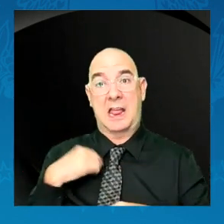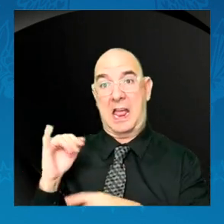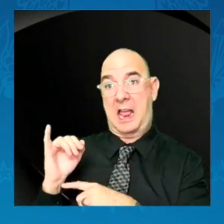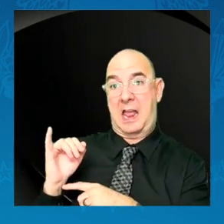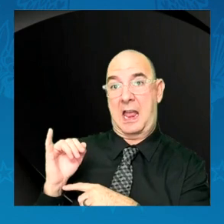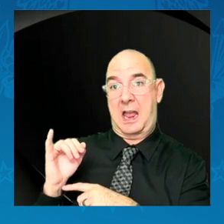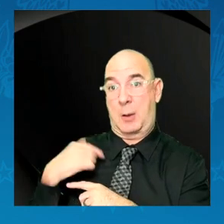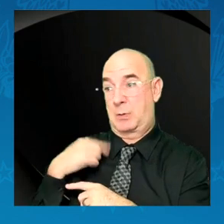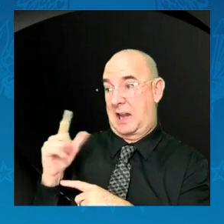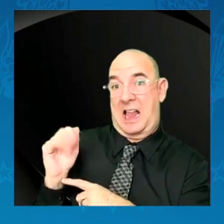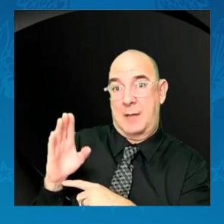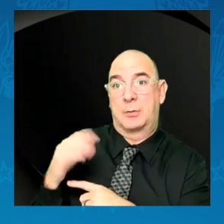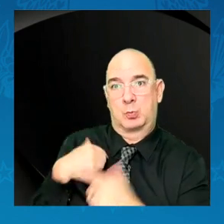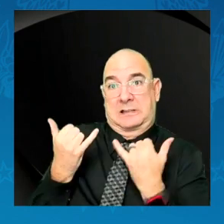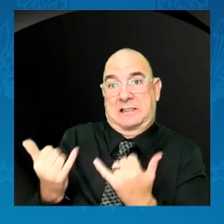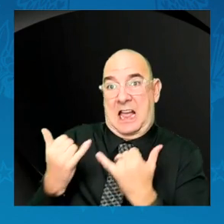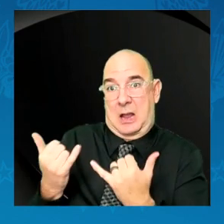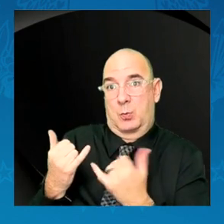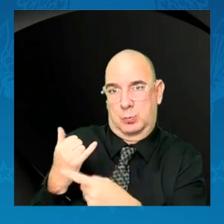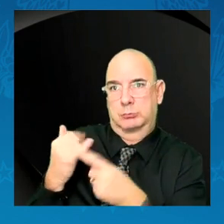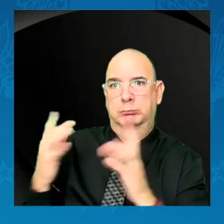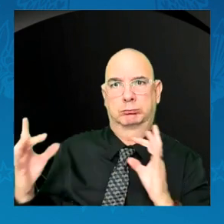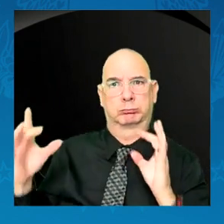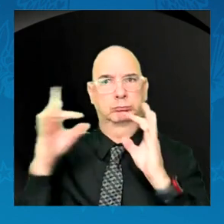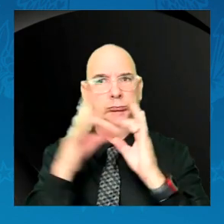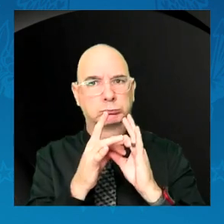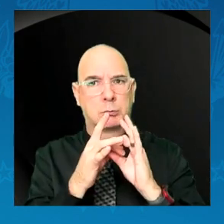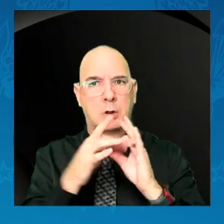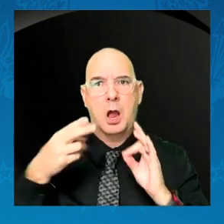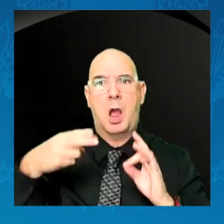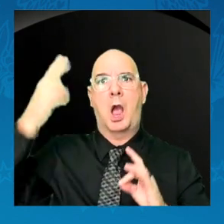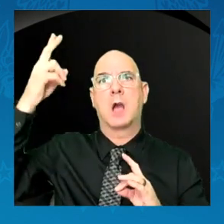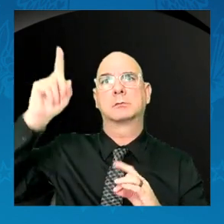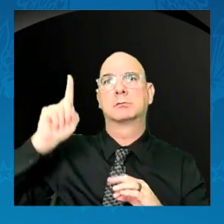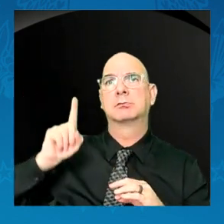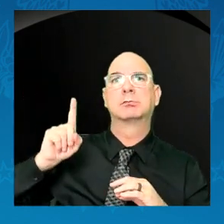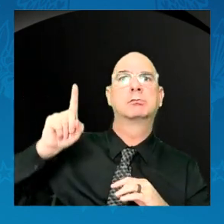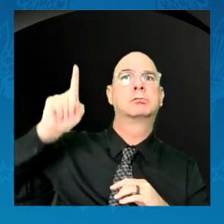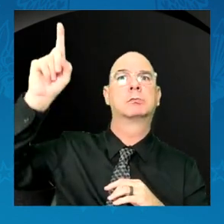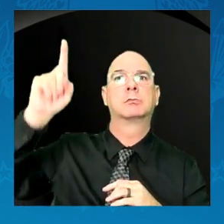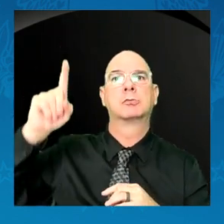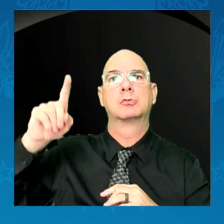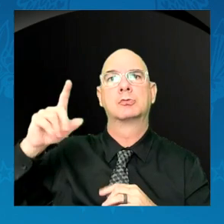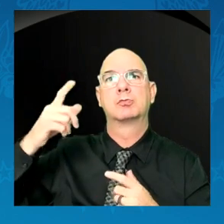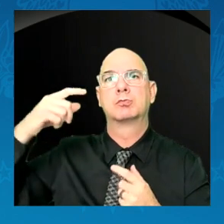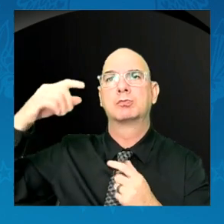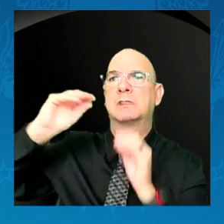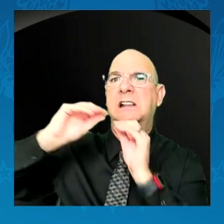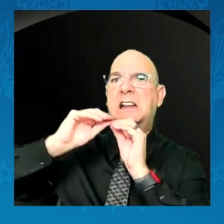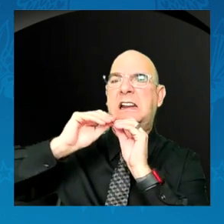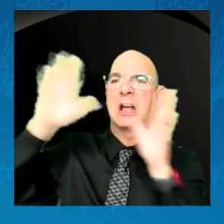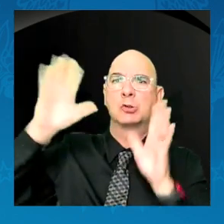these high resolution satellite images with advanced computer modeling to track groundwater in California,